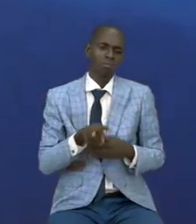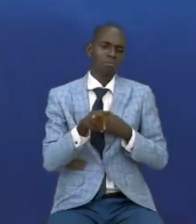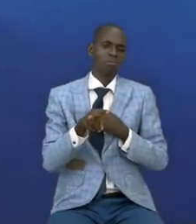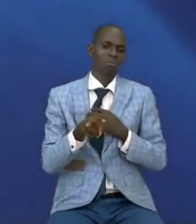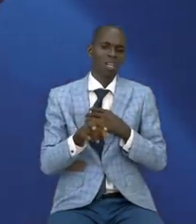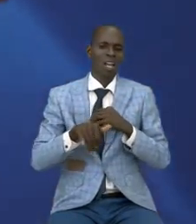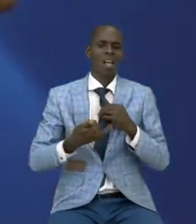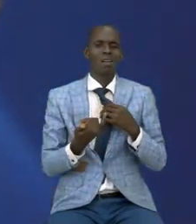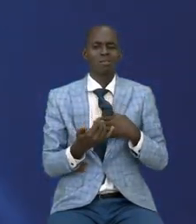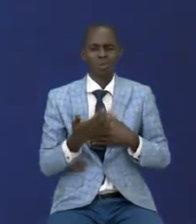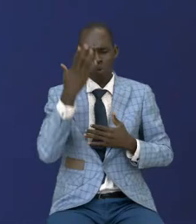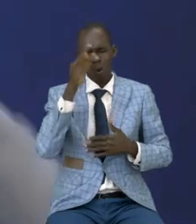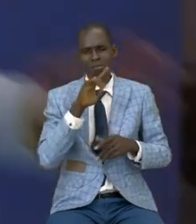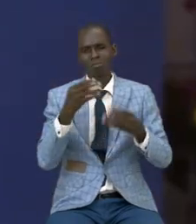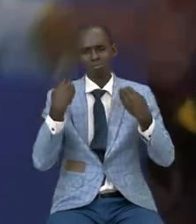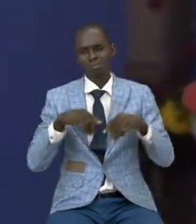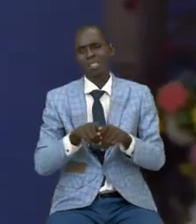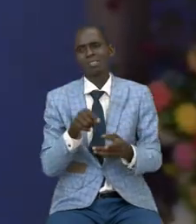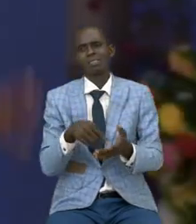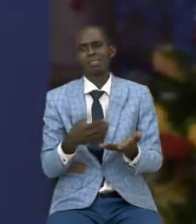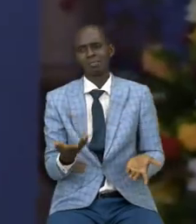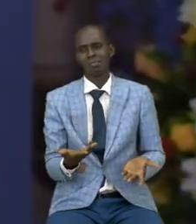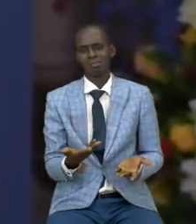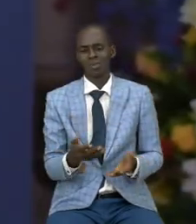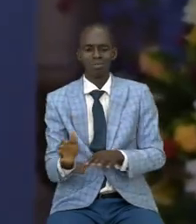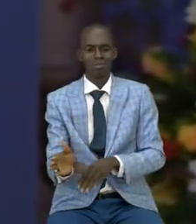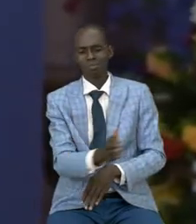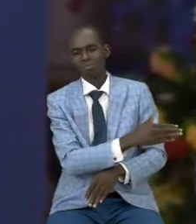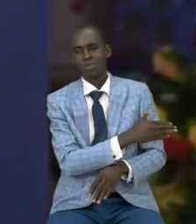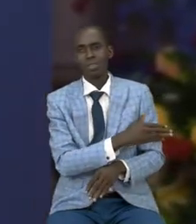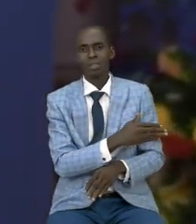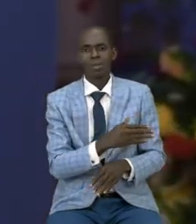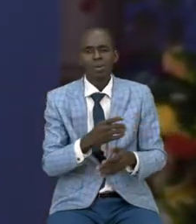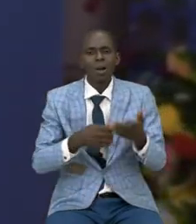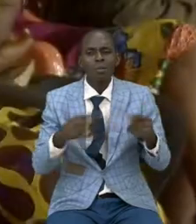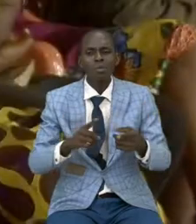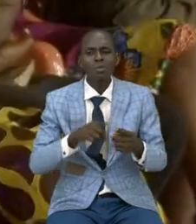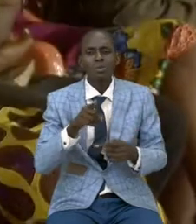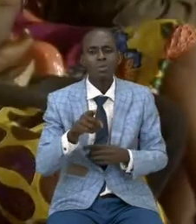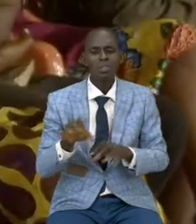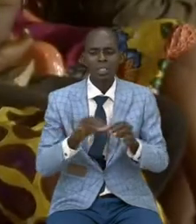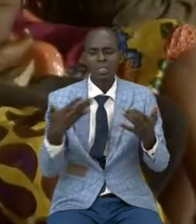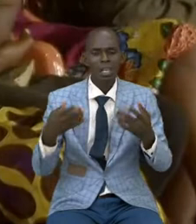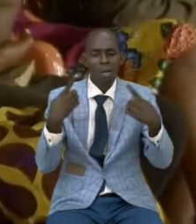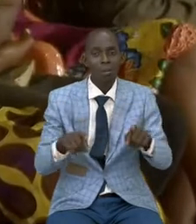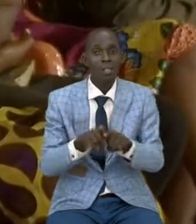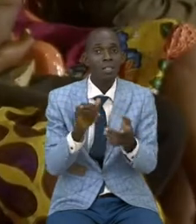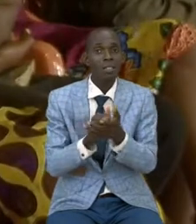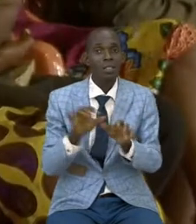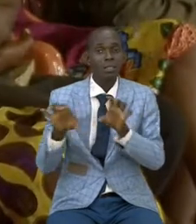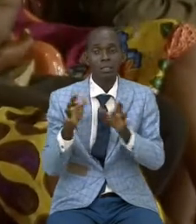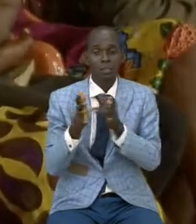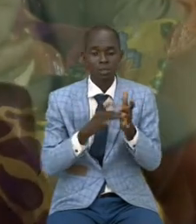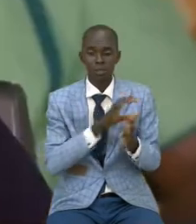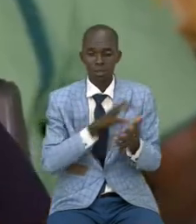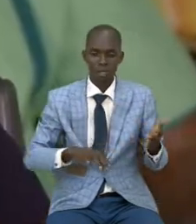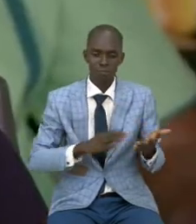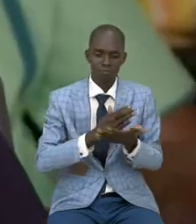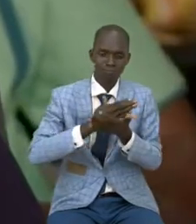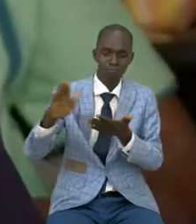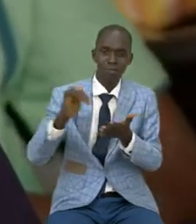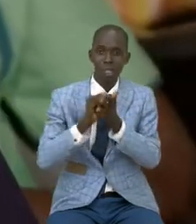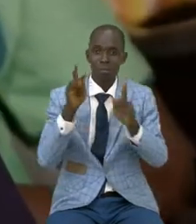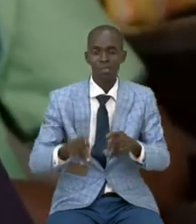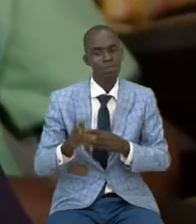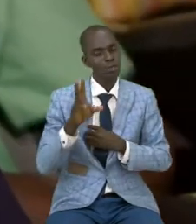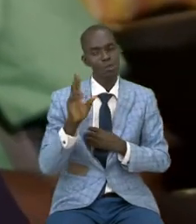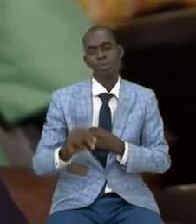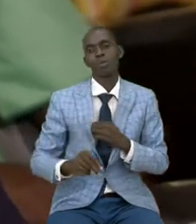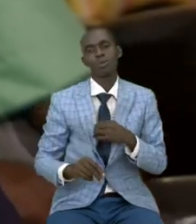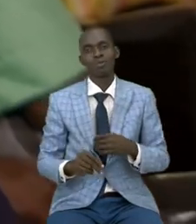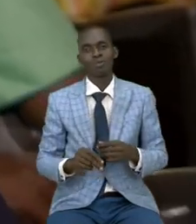this why are you like this a person did anything happen like that did you reject anyone no huge oh